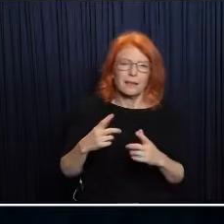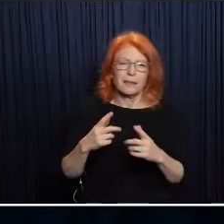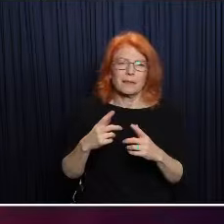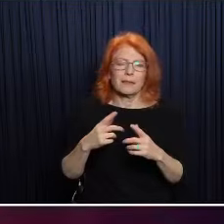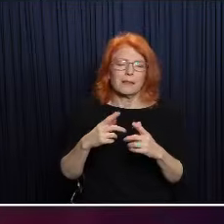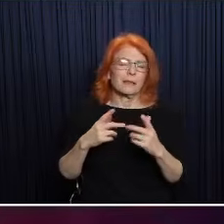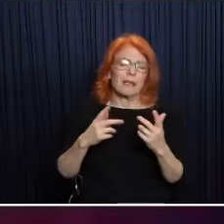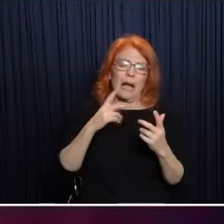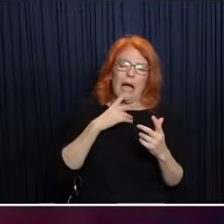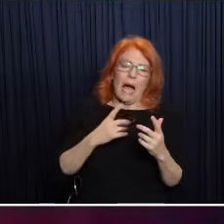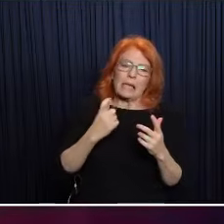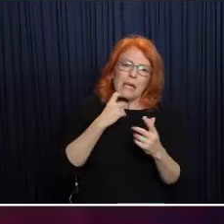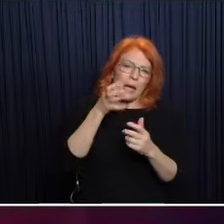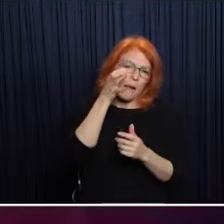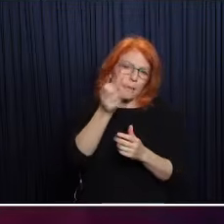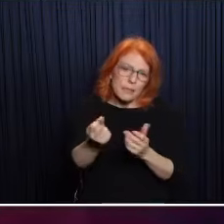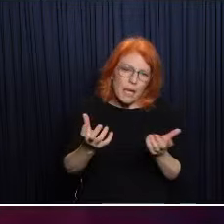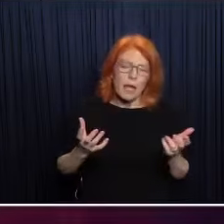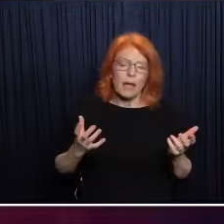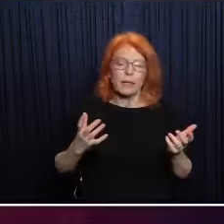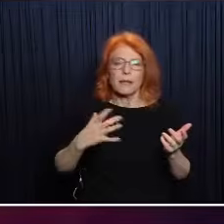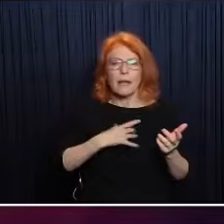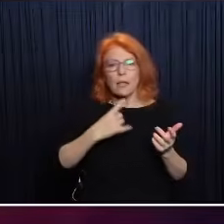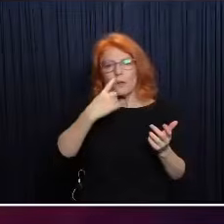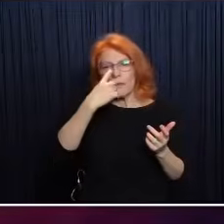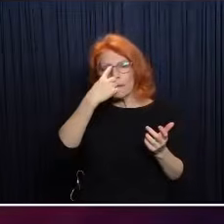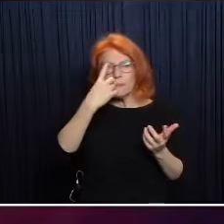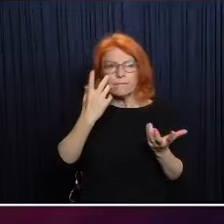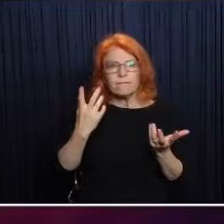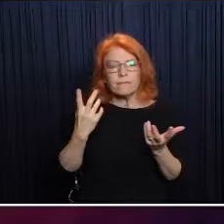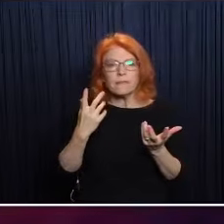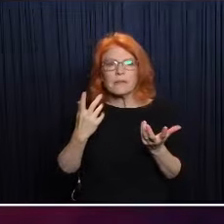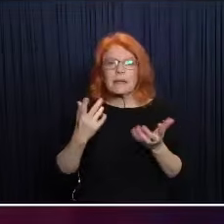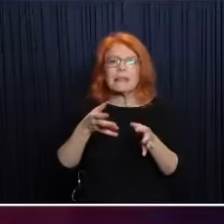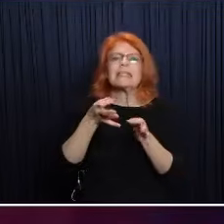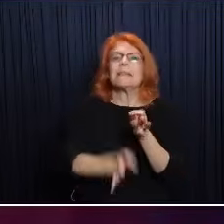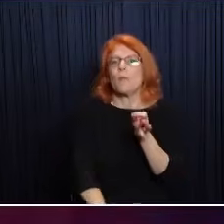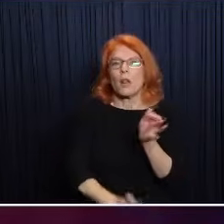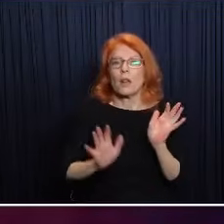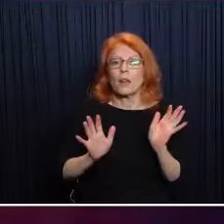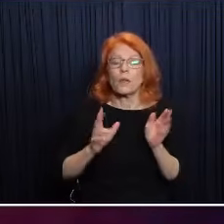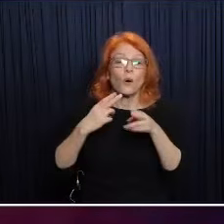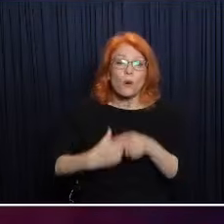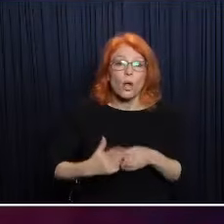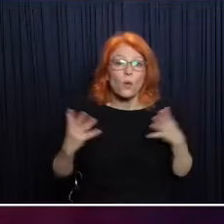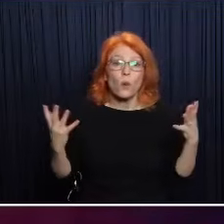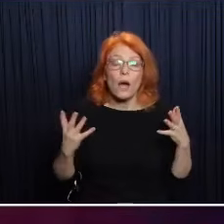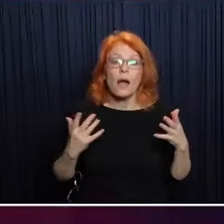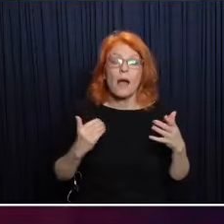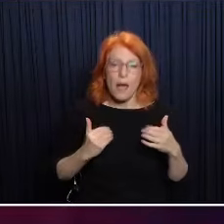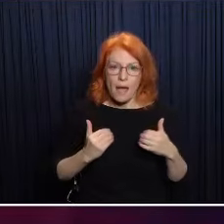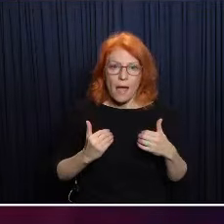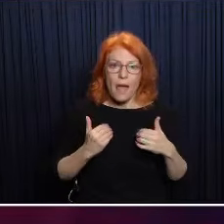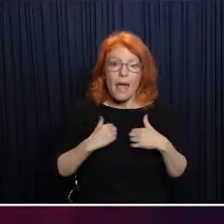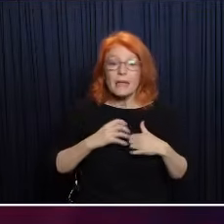MR. TROBOUGH, YOUR THOUGHTS. WE ARE GETTING INTO THE WEEDS ON THIS. I LIKE TO BE COMMON SENSE AND